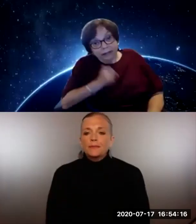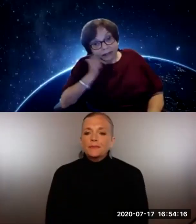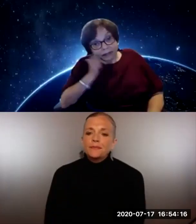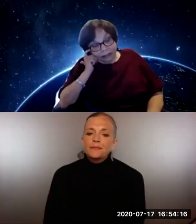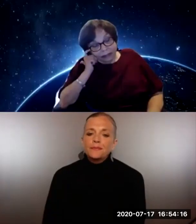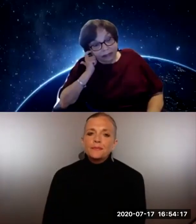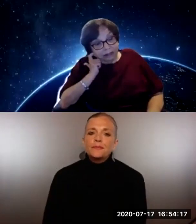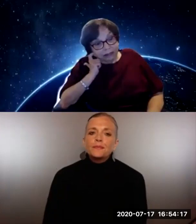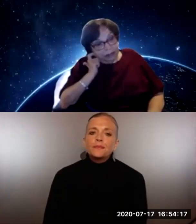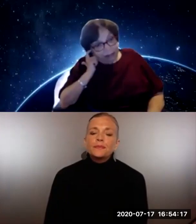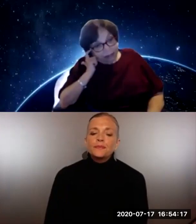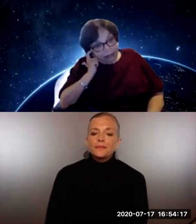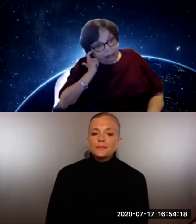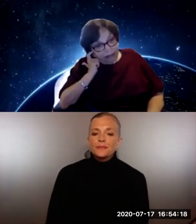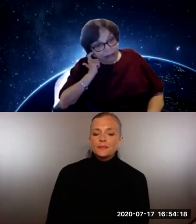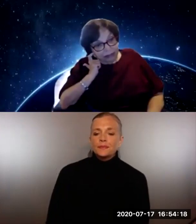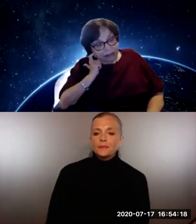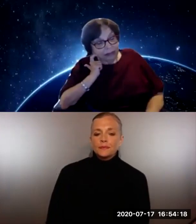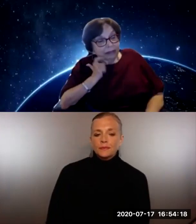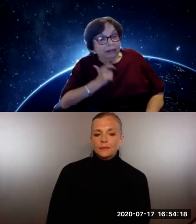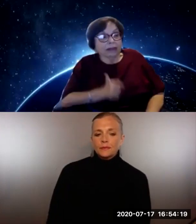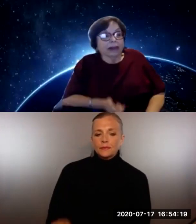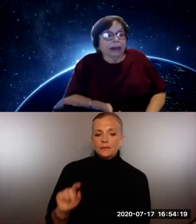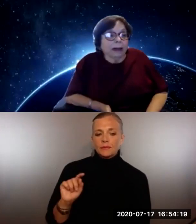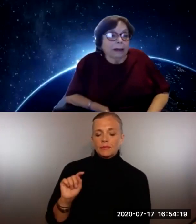Thank you, Ben.